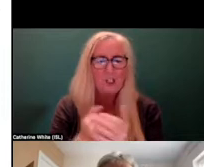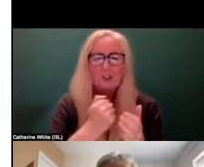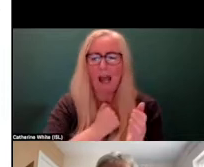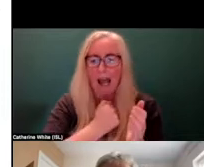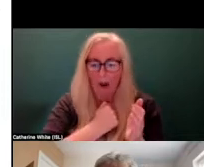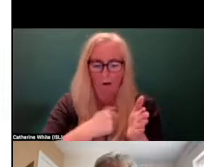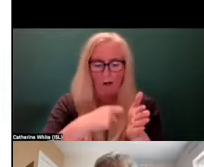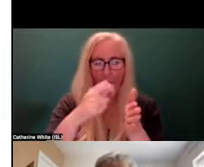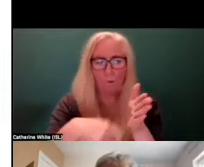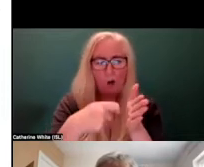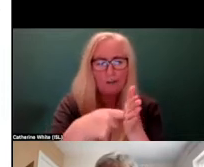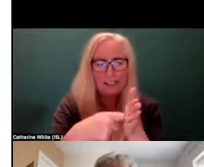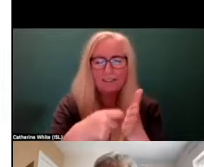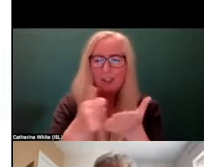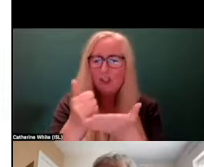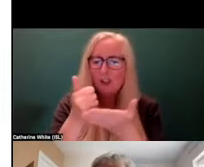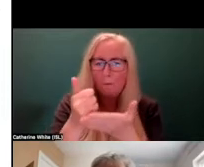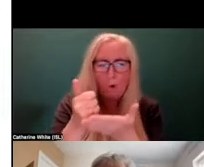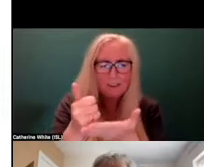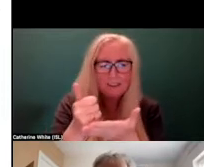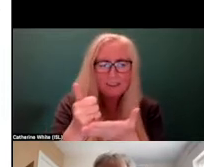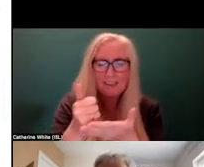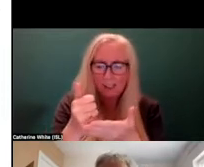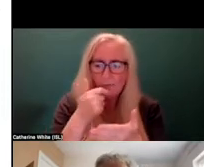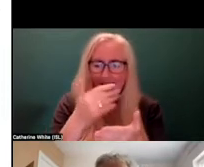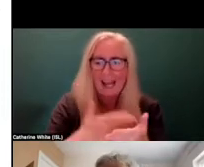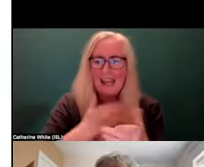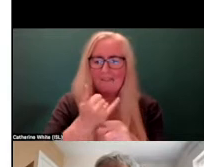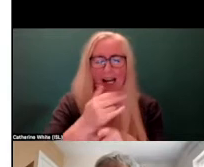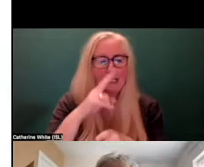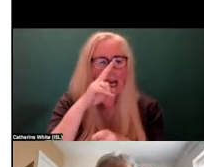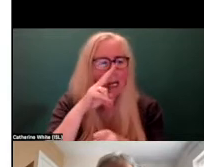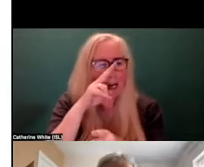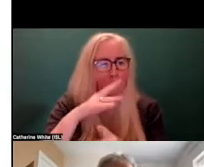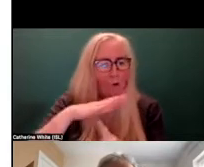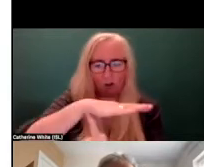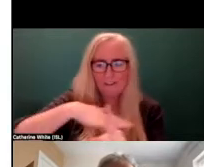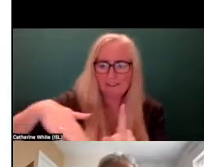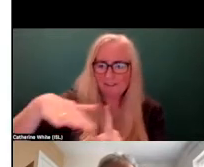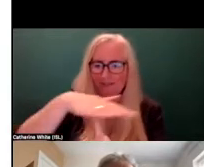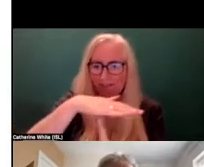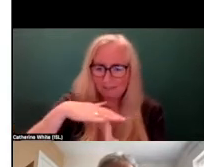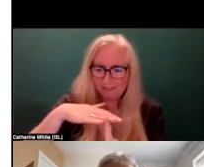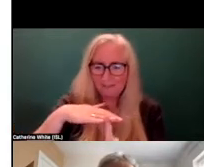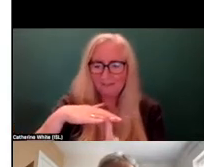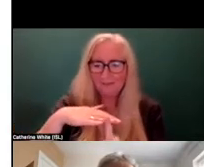So our project, our support wasn't directly on site, it was living in the neighbourhood and served into the house.